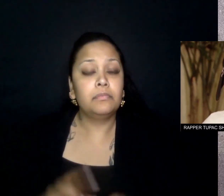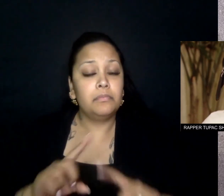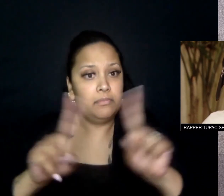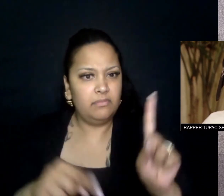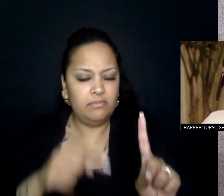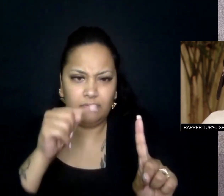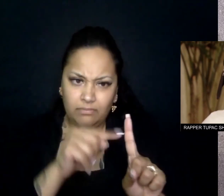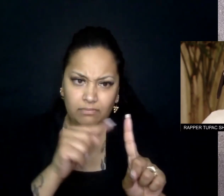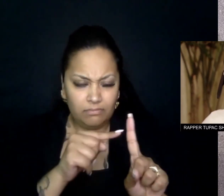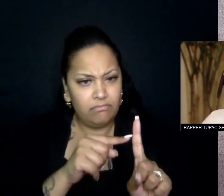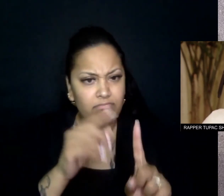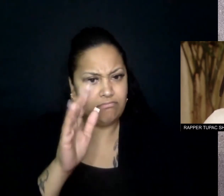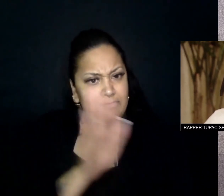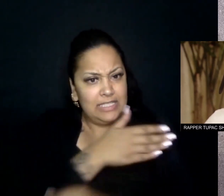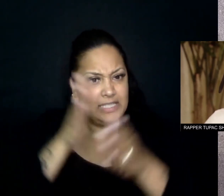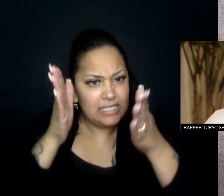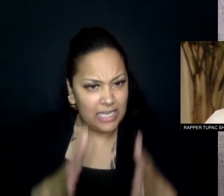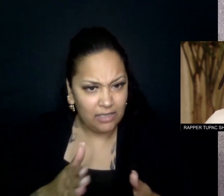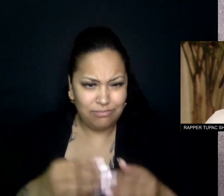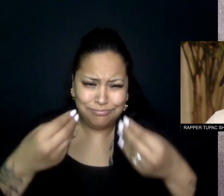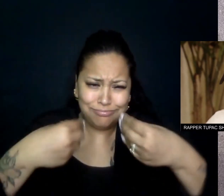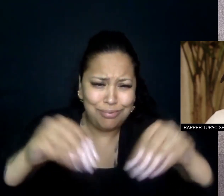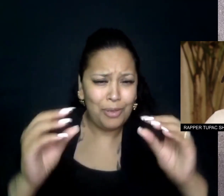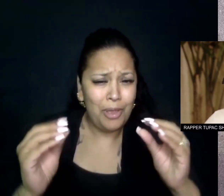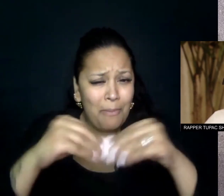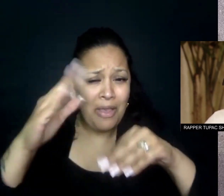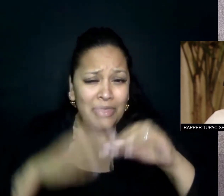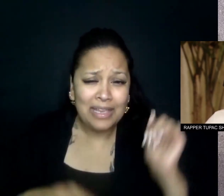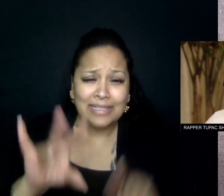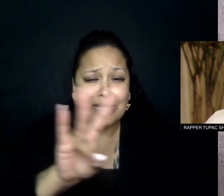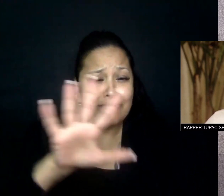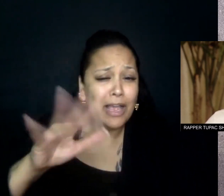but Shakur has sold more than 75 million records